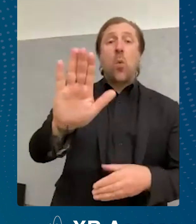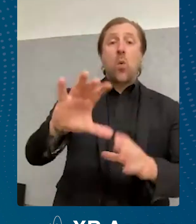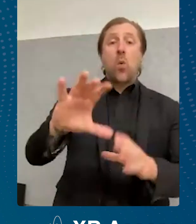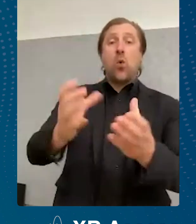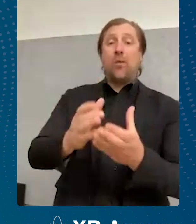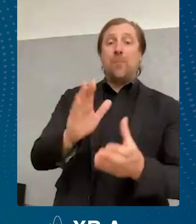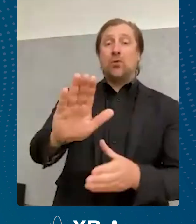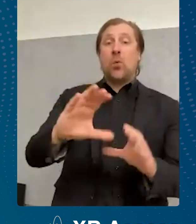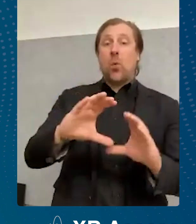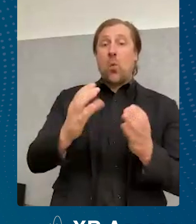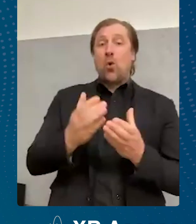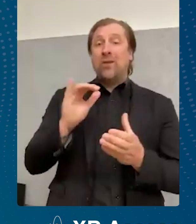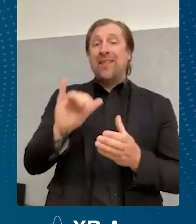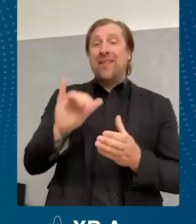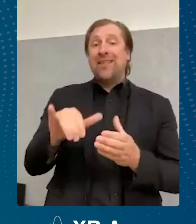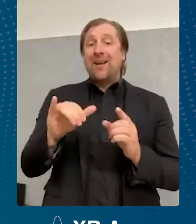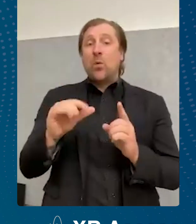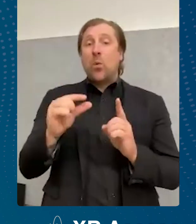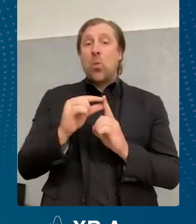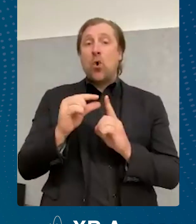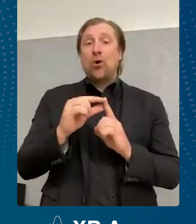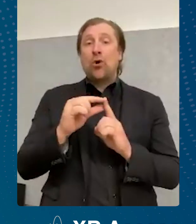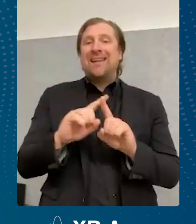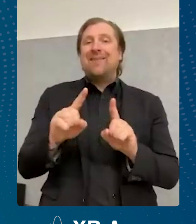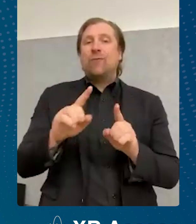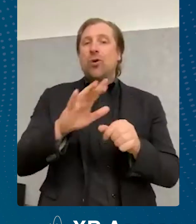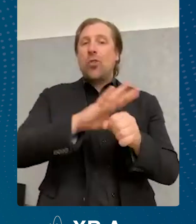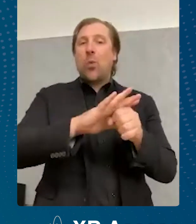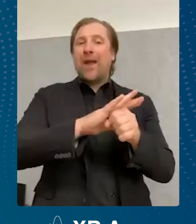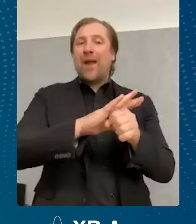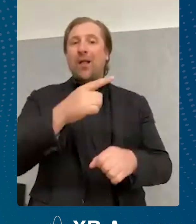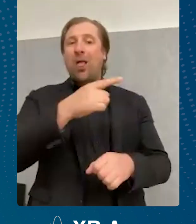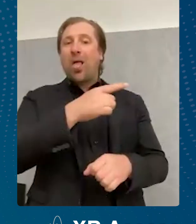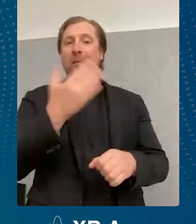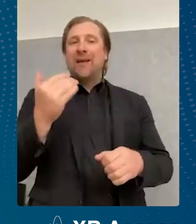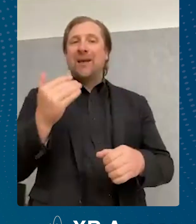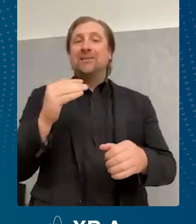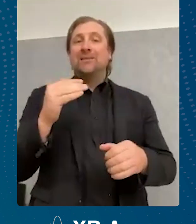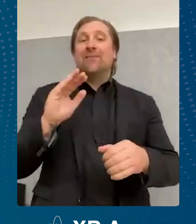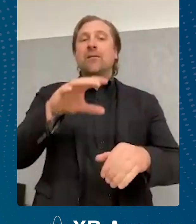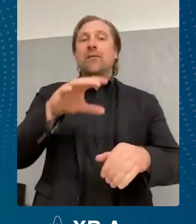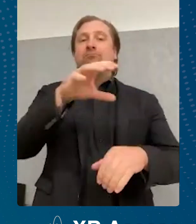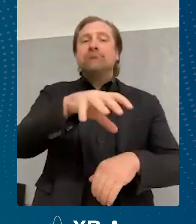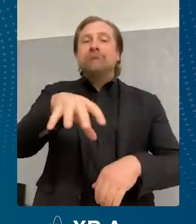that word might be at a very different location because of the adaptations that you might use.